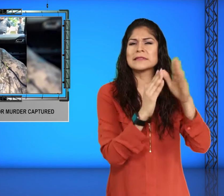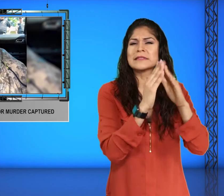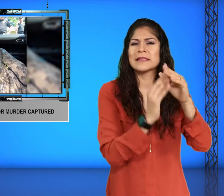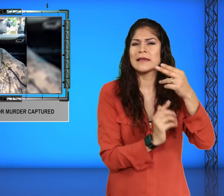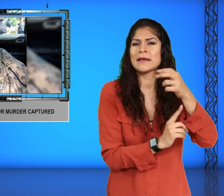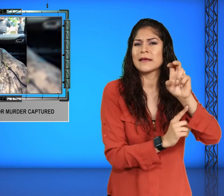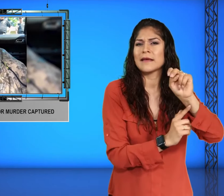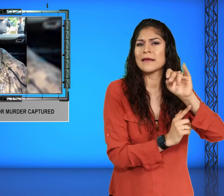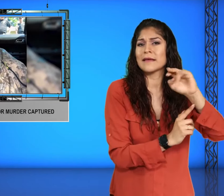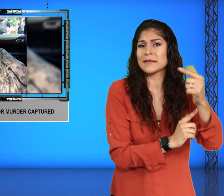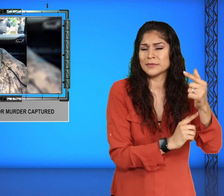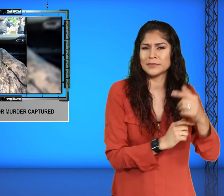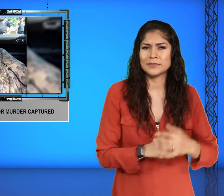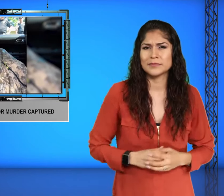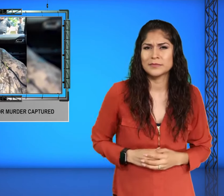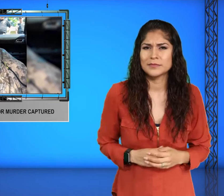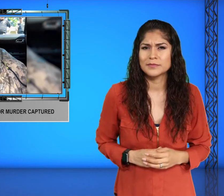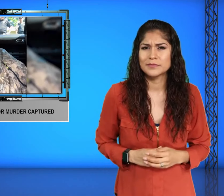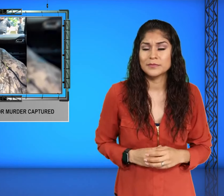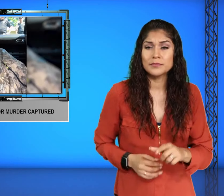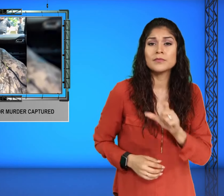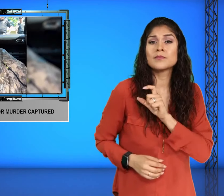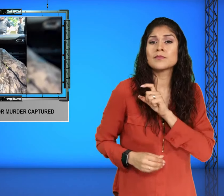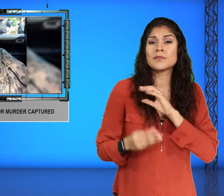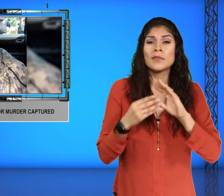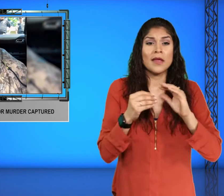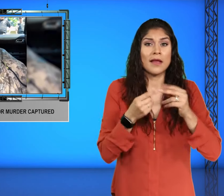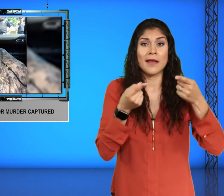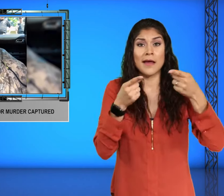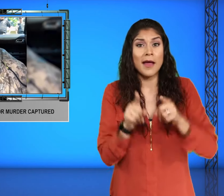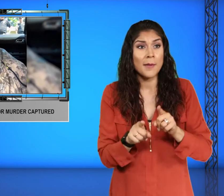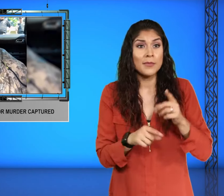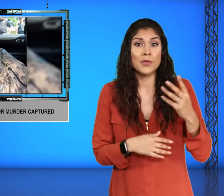and the studio did not give a date for when the film might be released in the future.